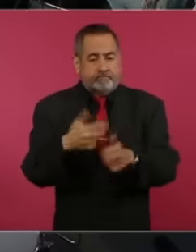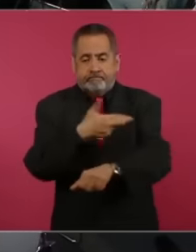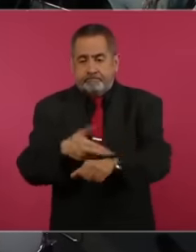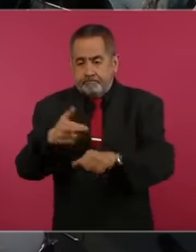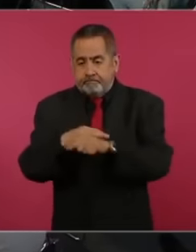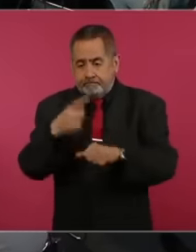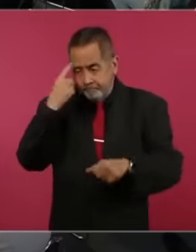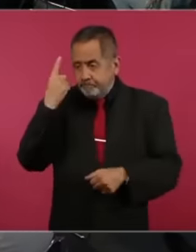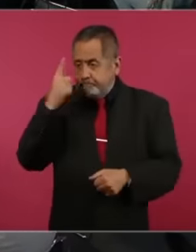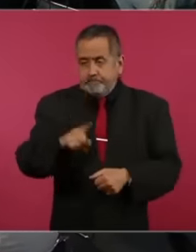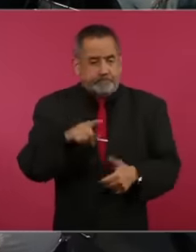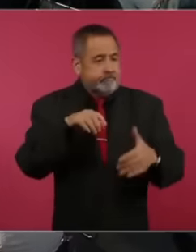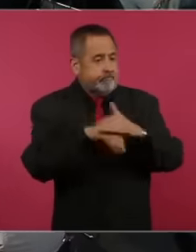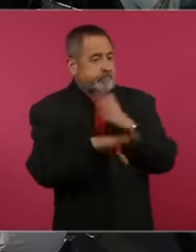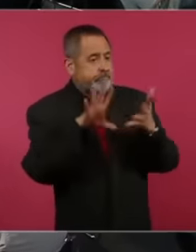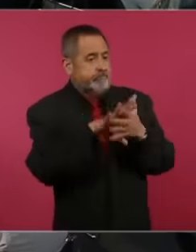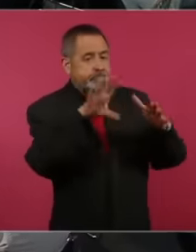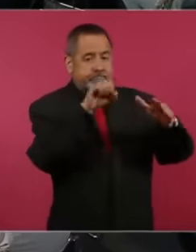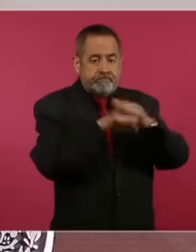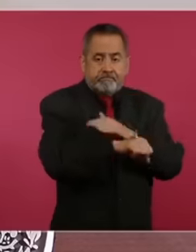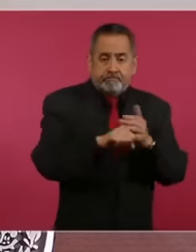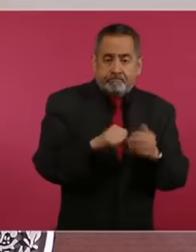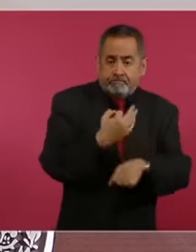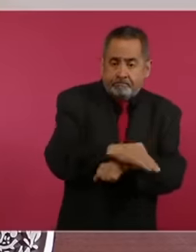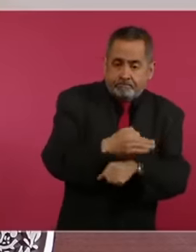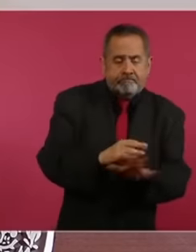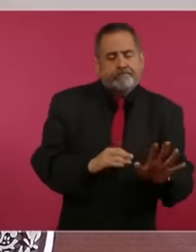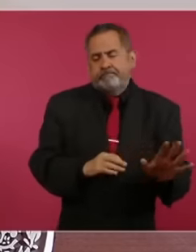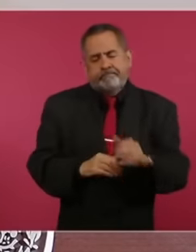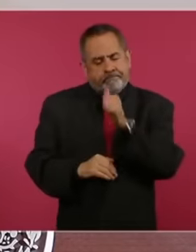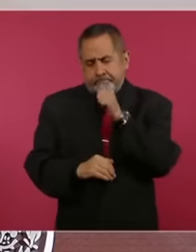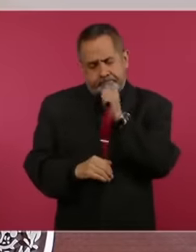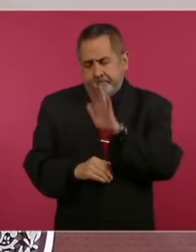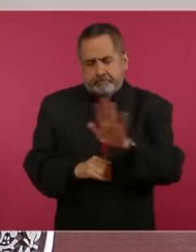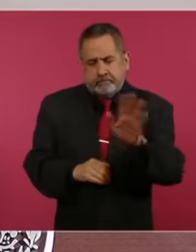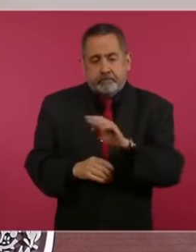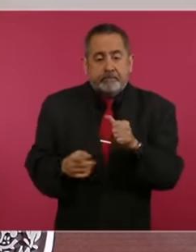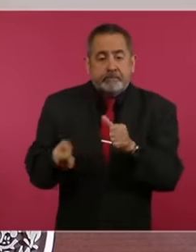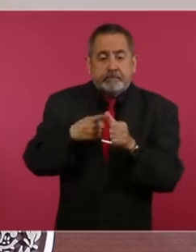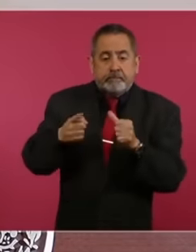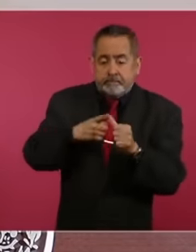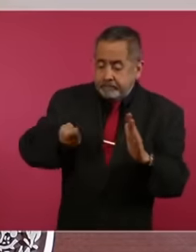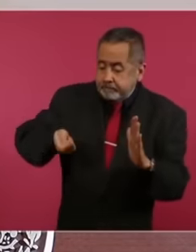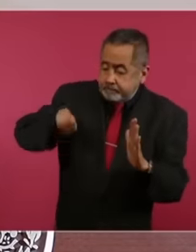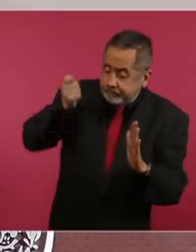be used because a final resolution needs to be issued on their matters in a collegiate court